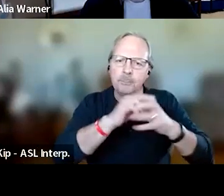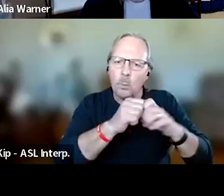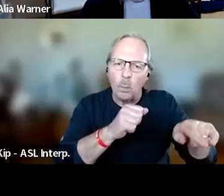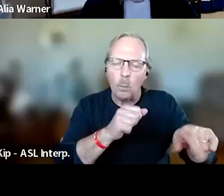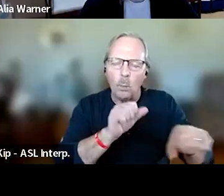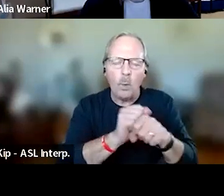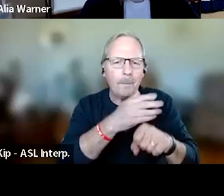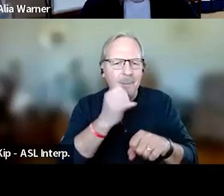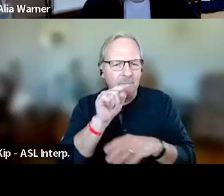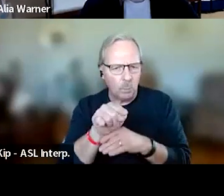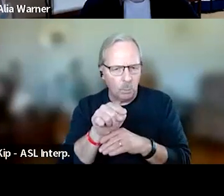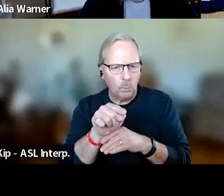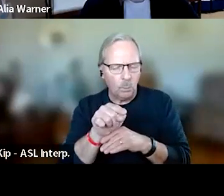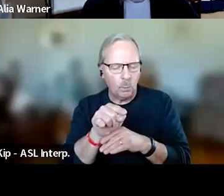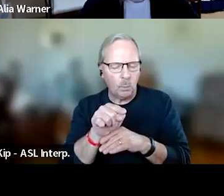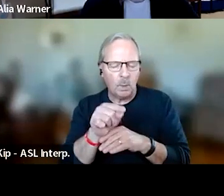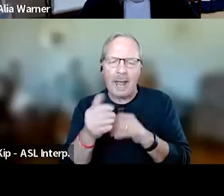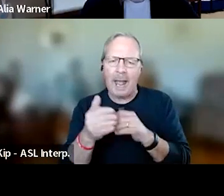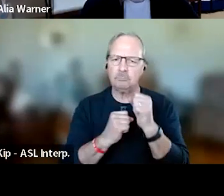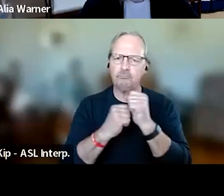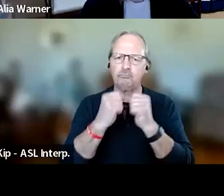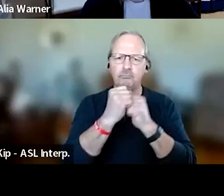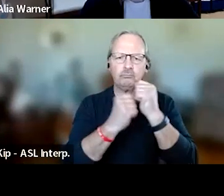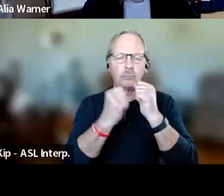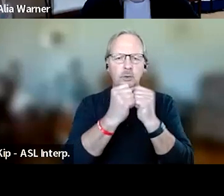and how we can structure the medications so that it's functional.